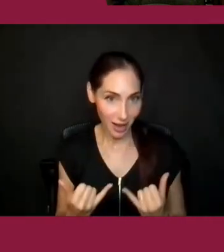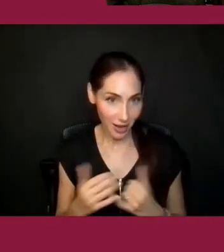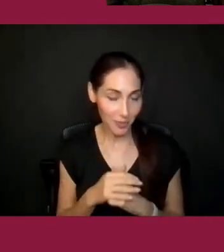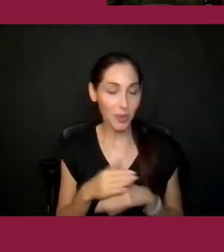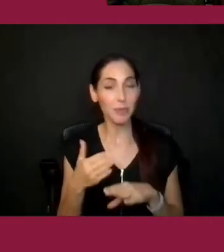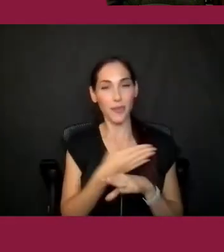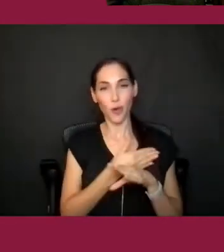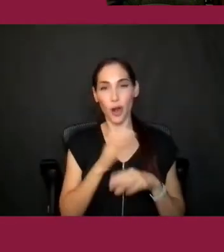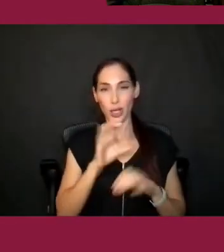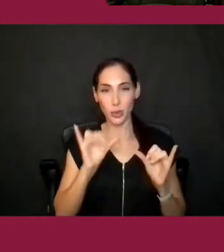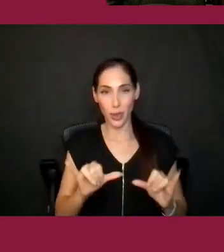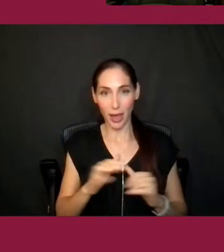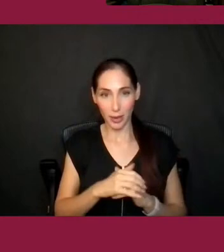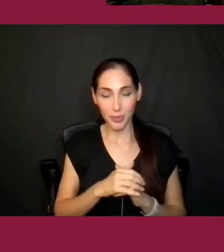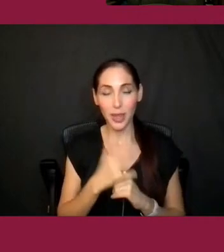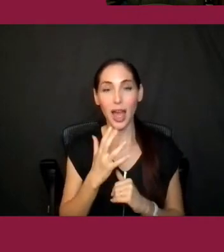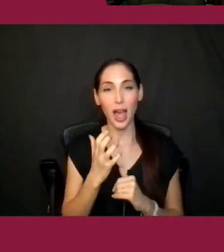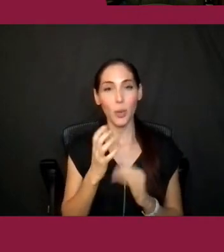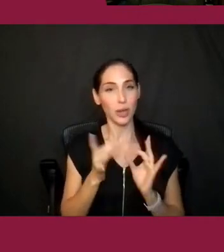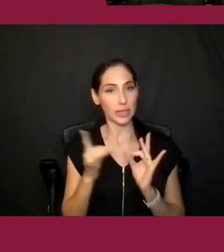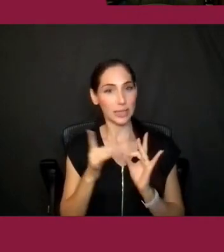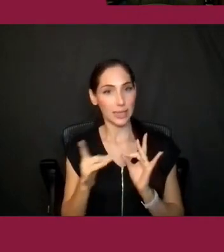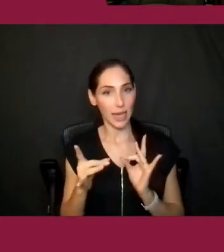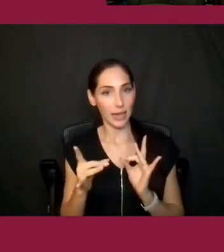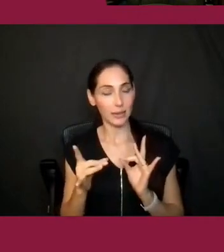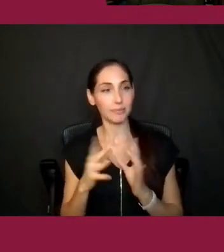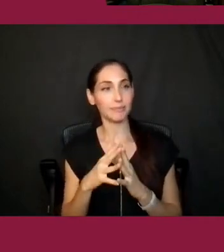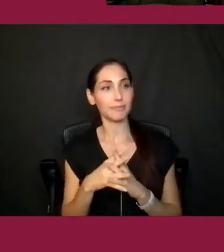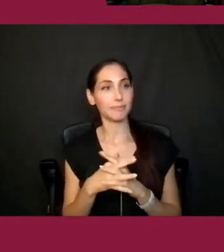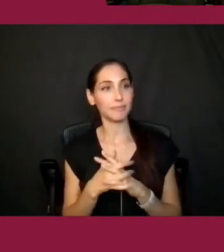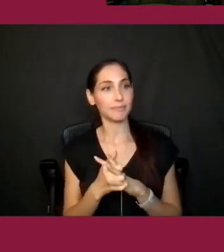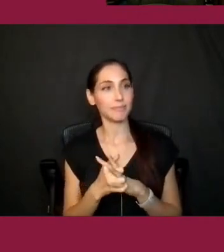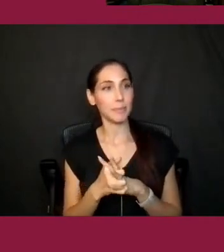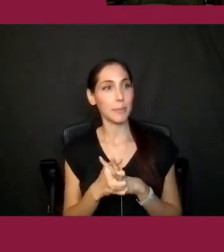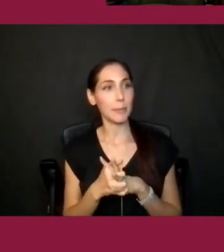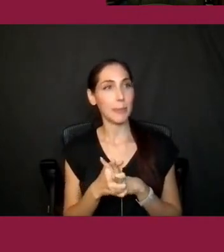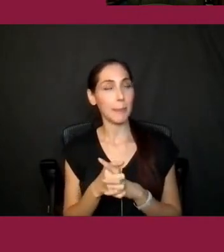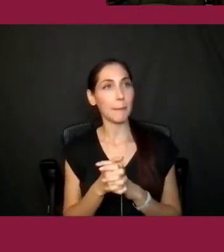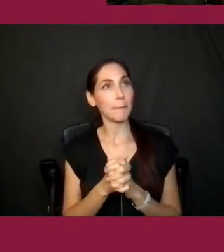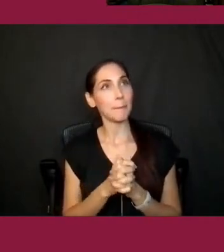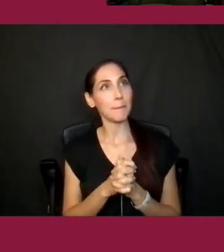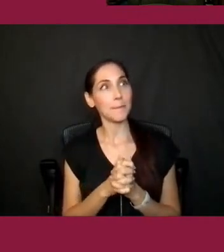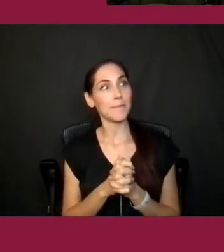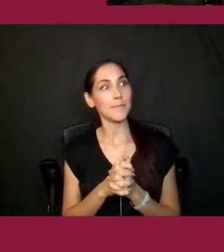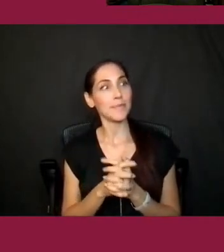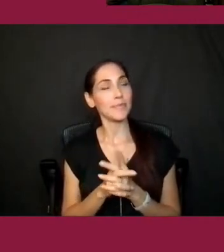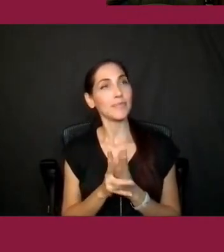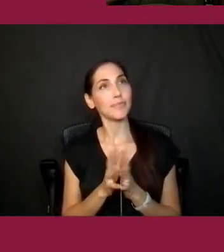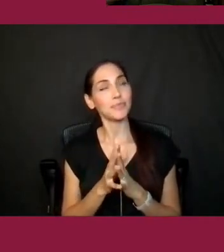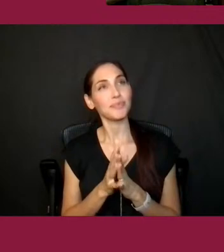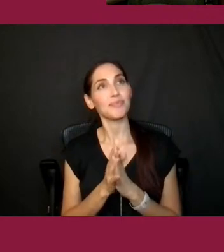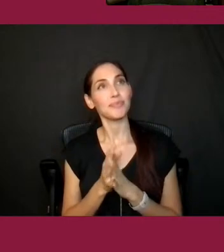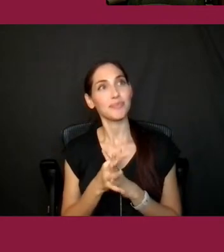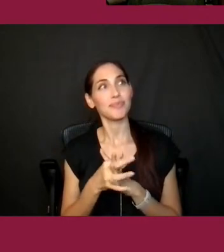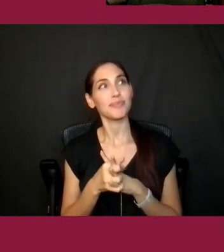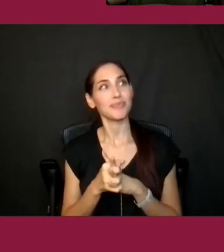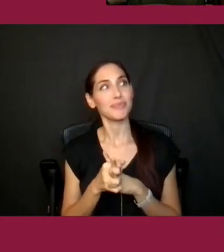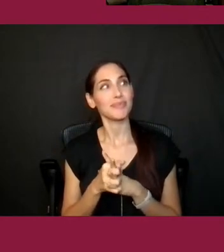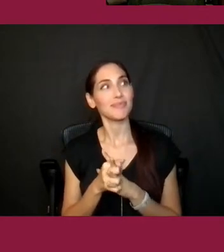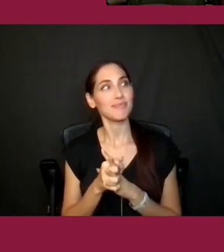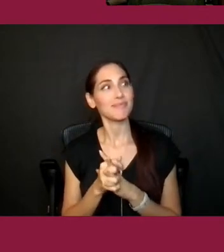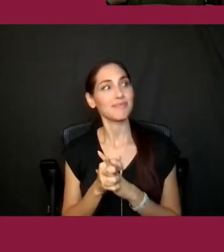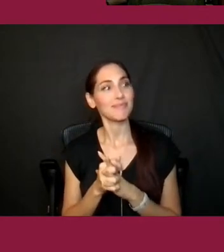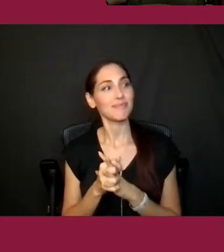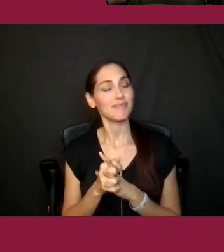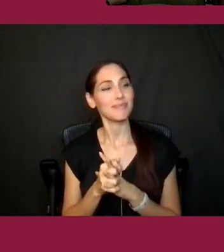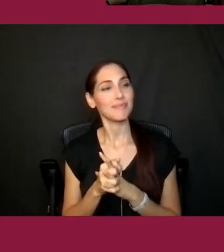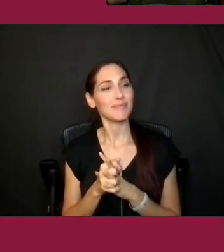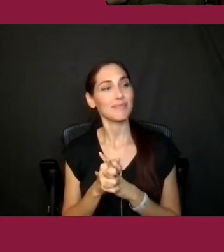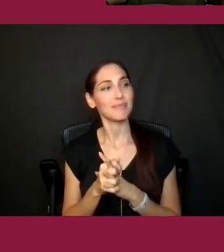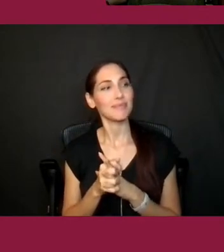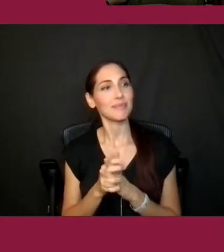I do that, I do want to say that no, no institution